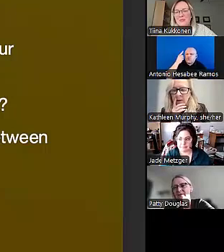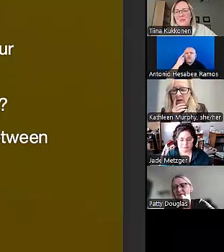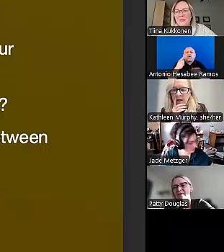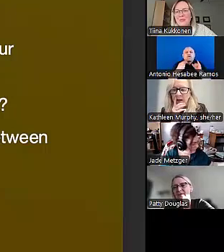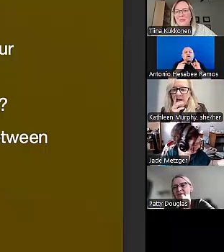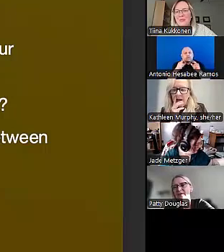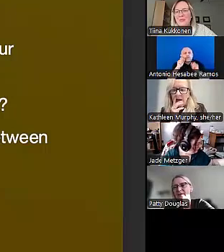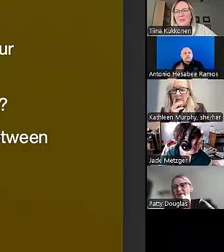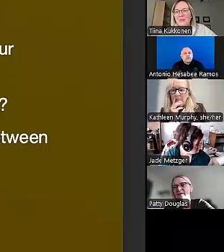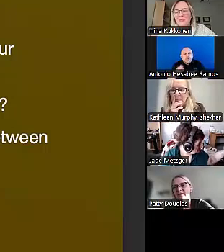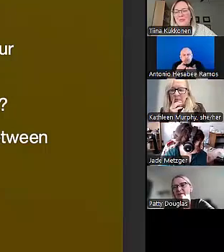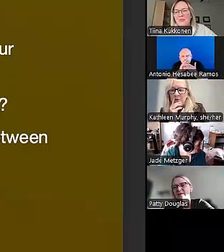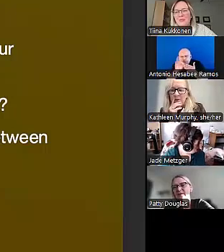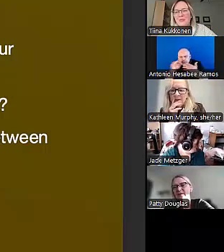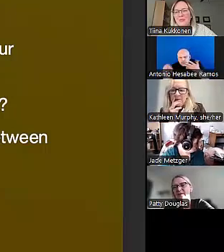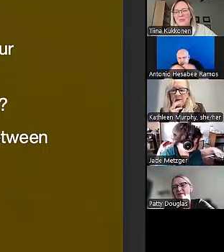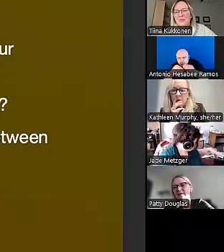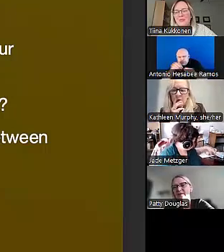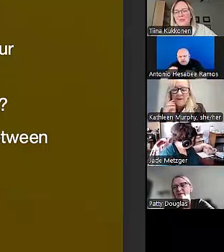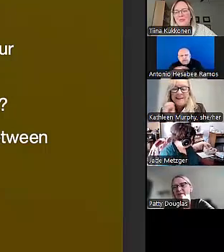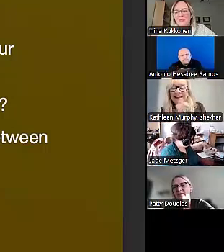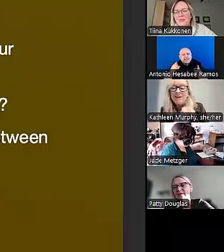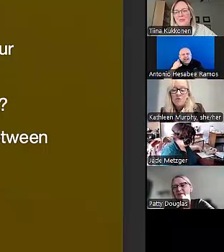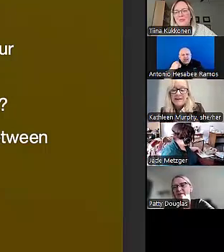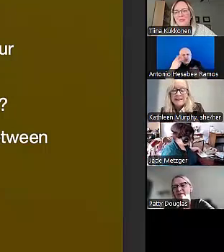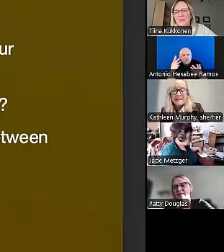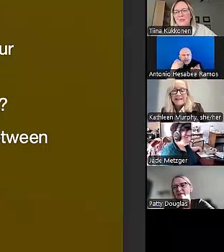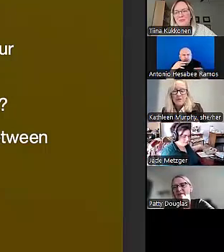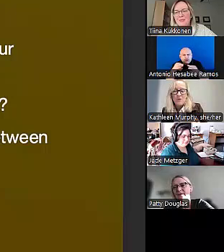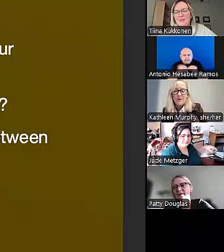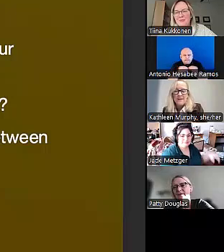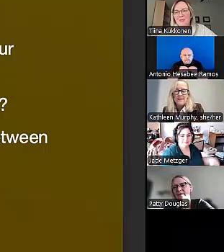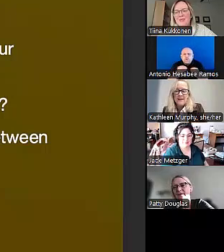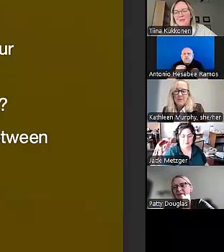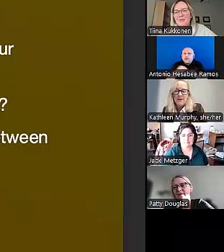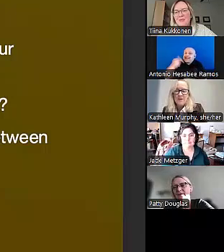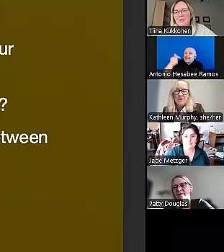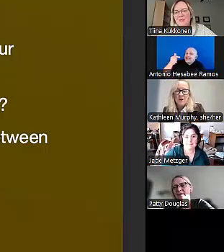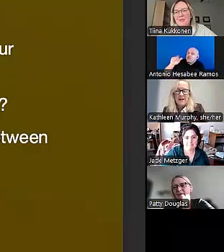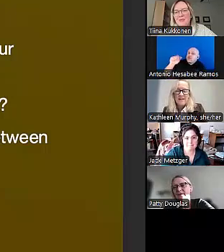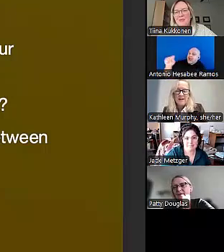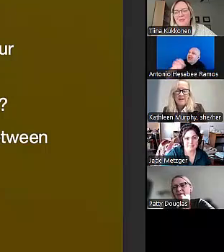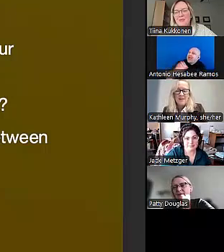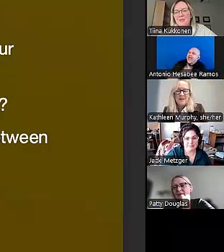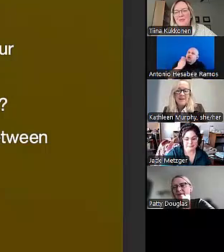but do you want to speak more in a grant how you might design a way to track and document